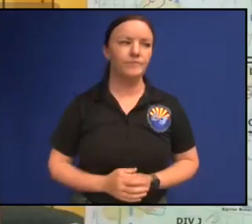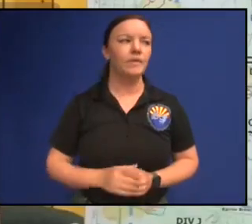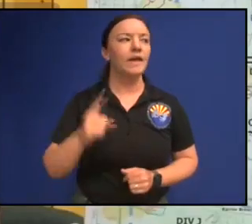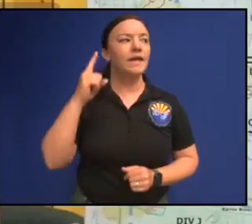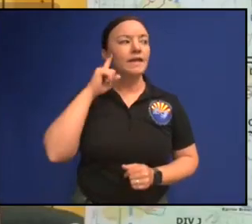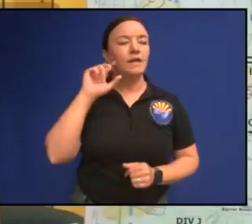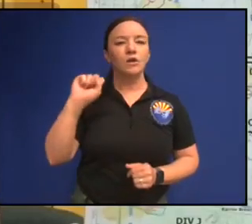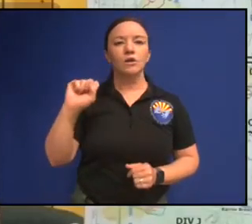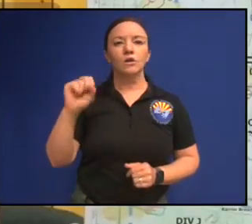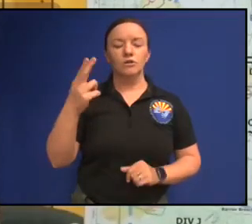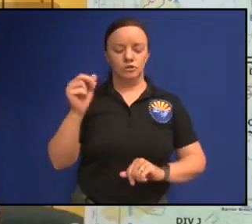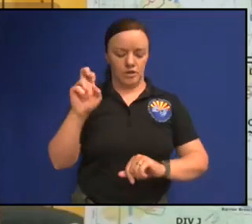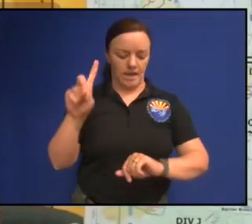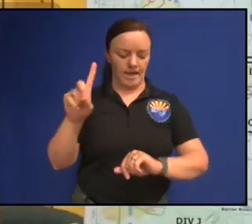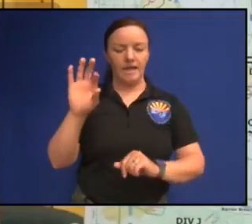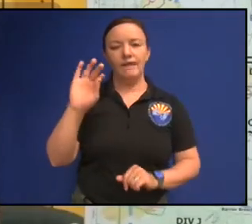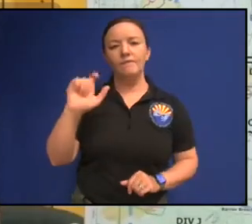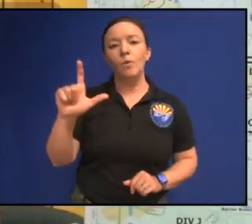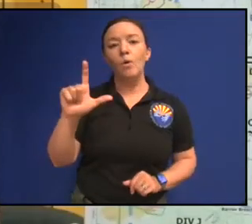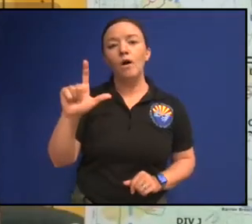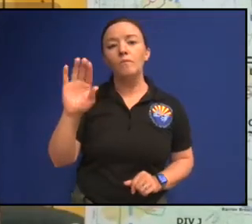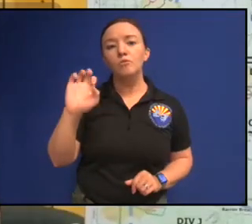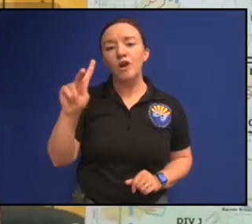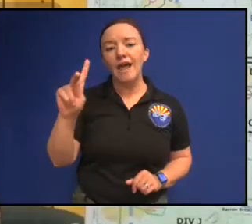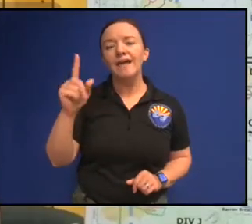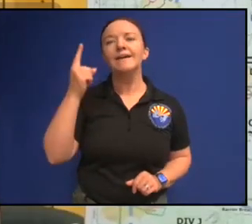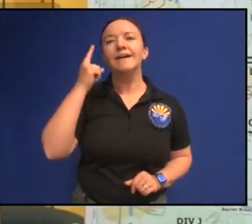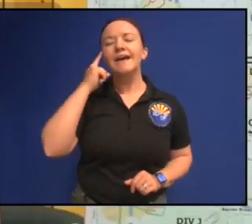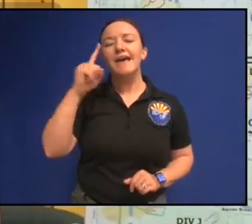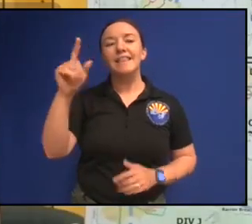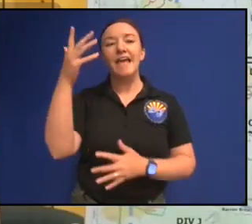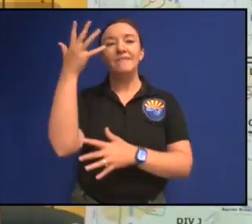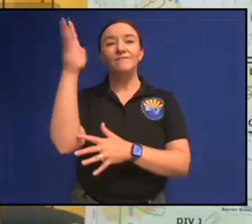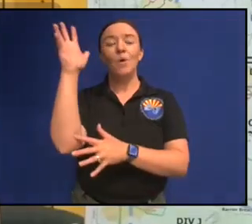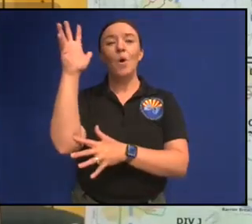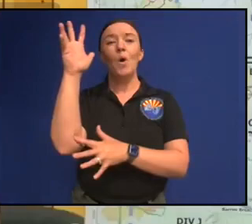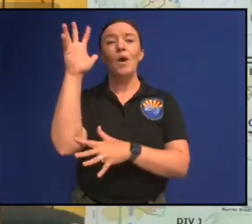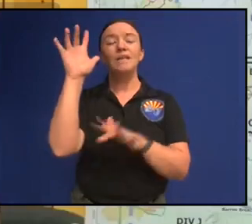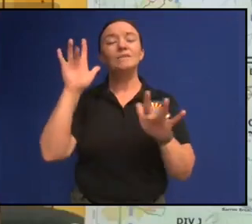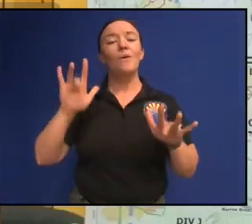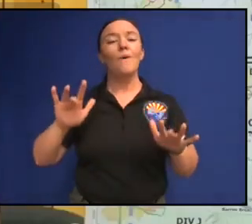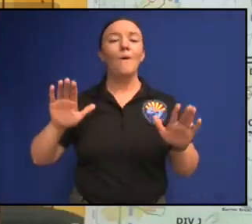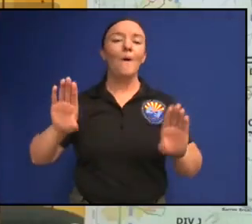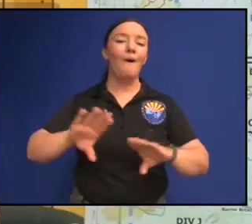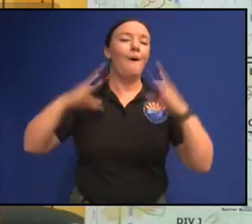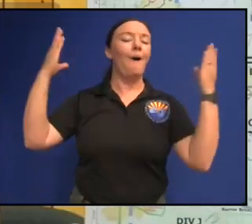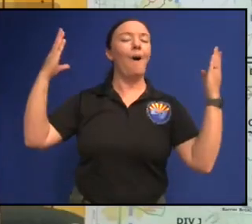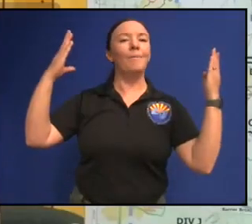OPEN FOREST, SCATTERED MATURE TREES SHADING OUT THE FUEL.